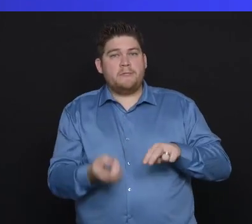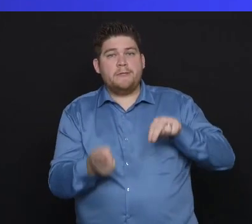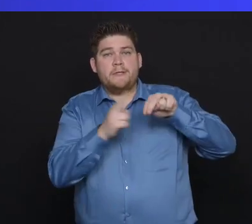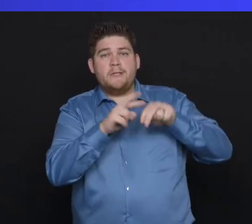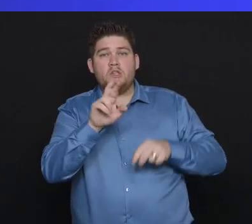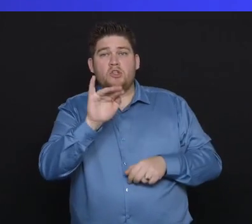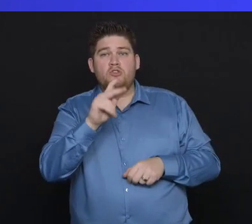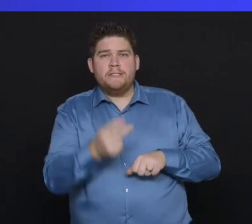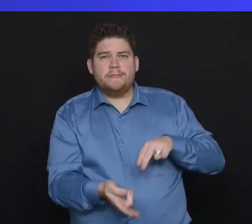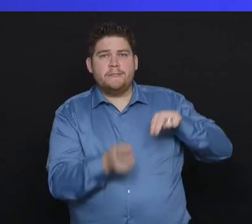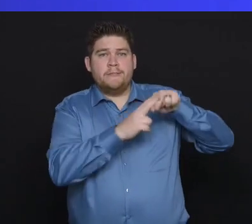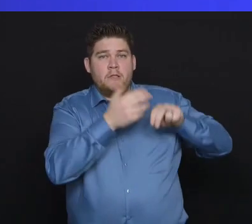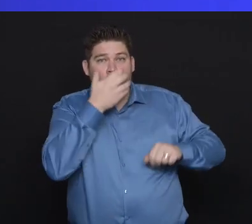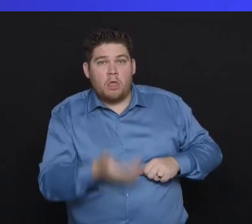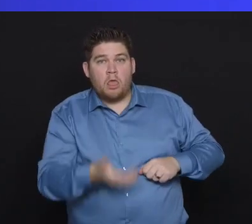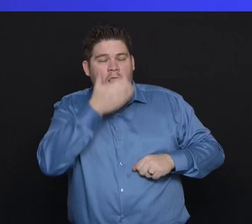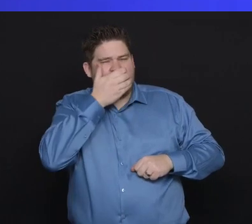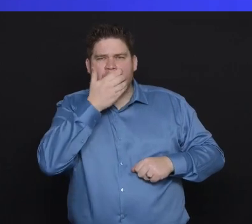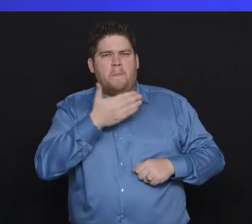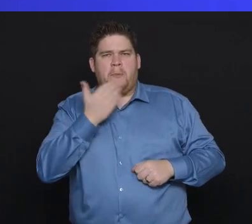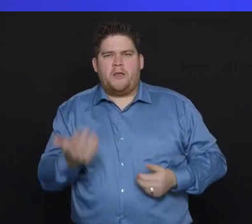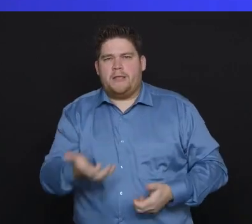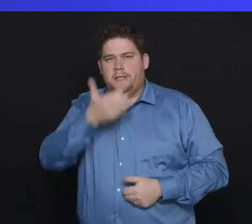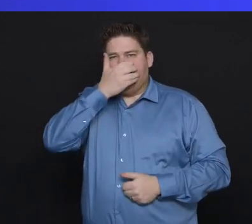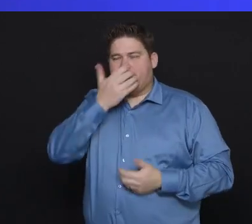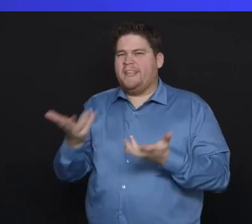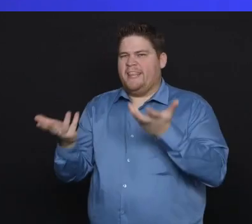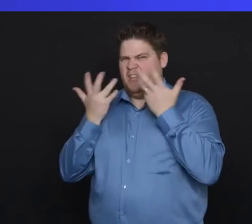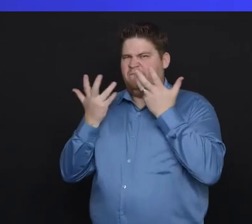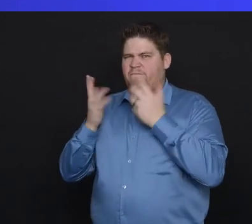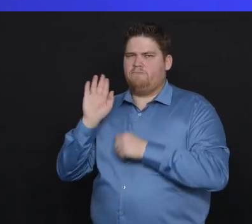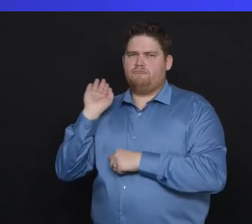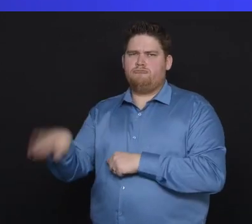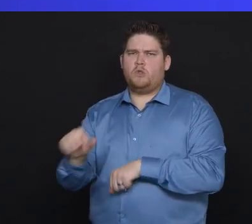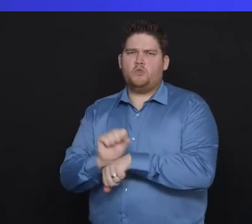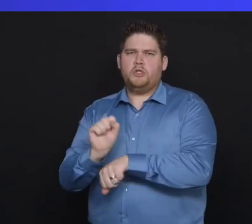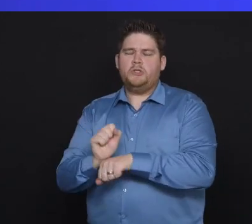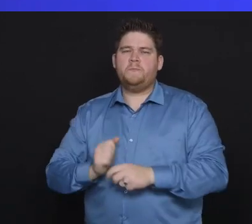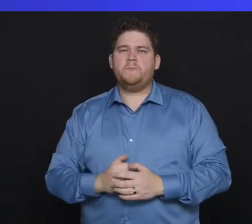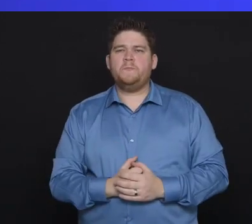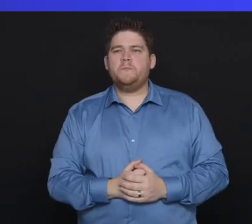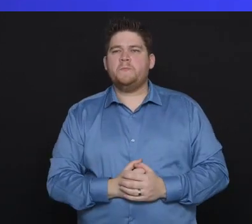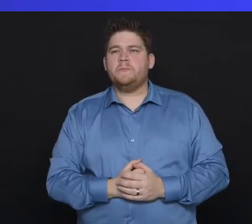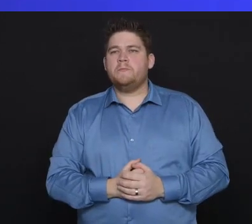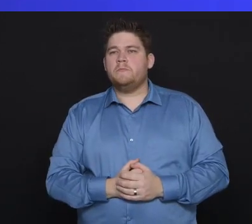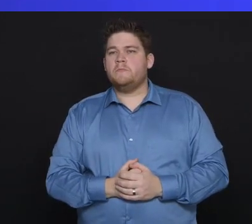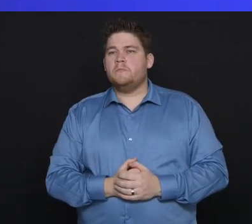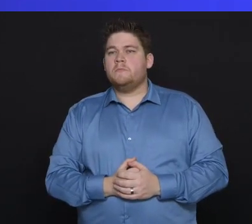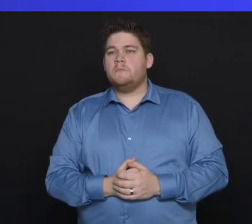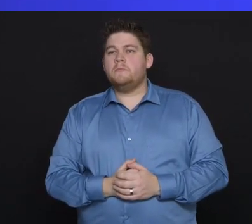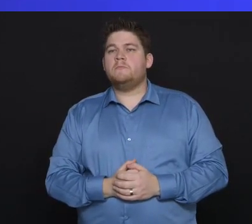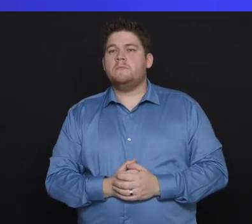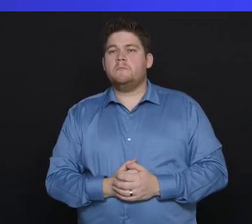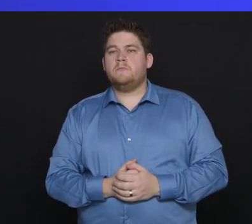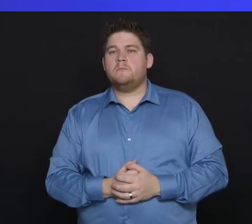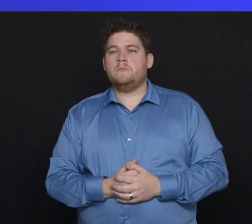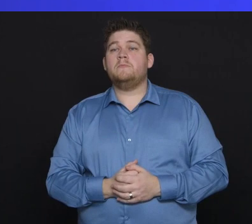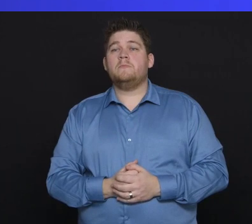so we can minimize those transitions that put risk on healthcare workers. It also means that people in the community